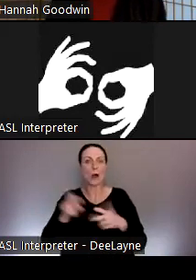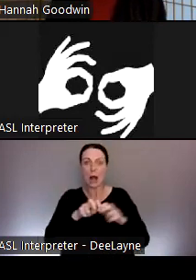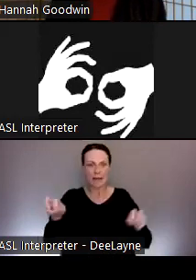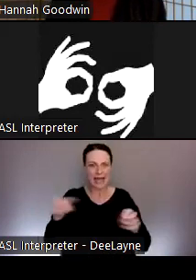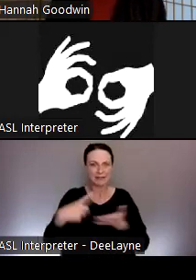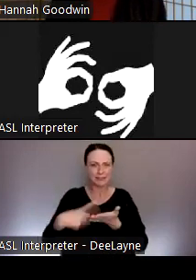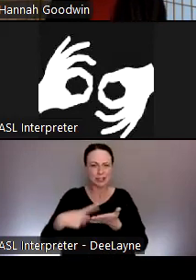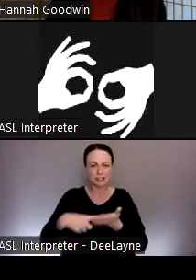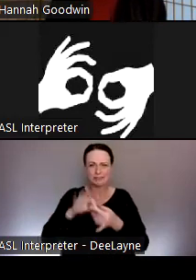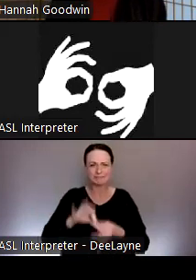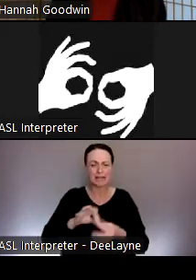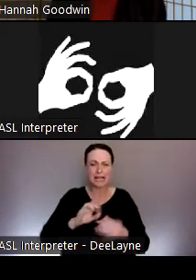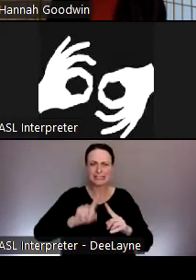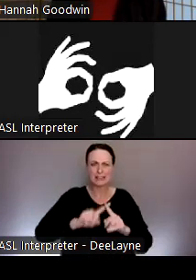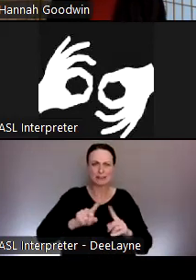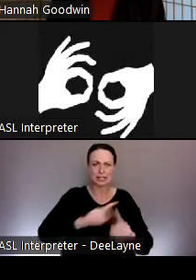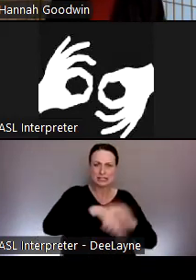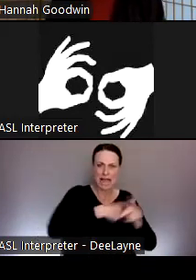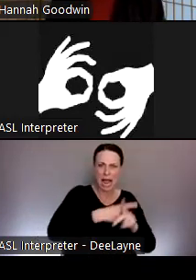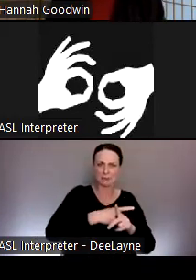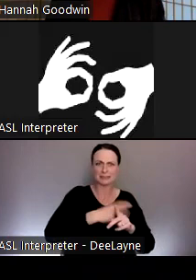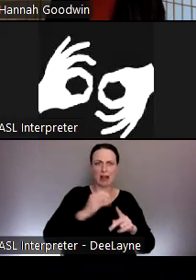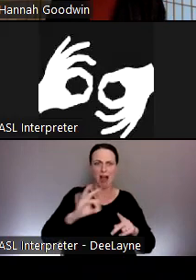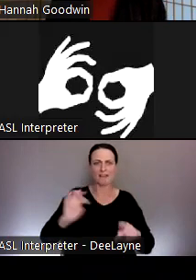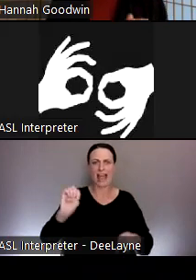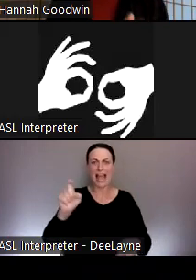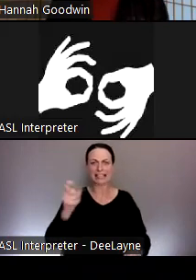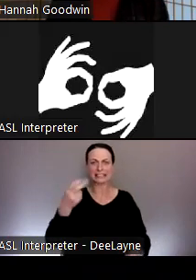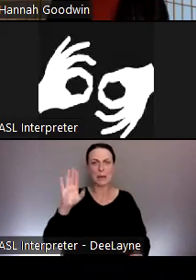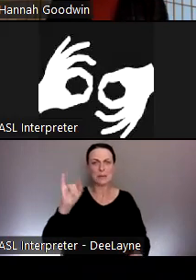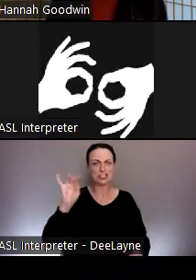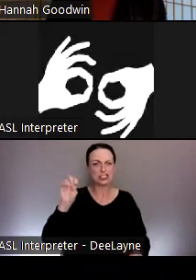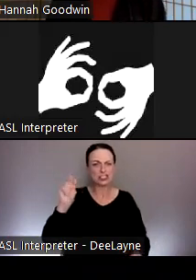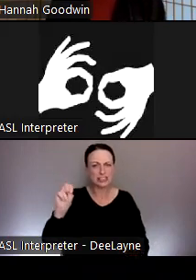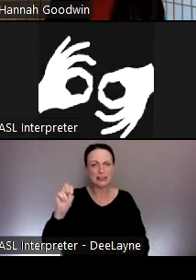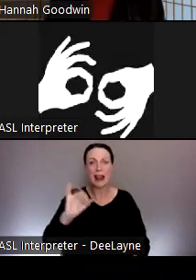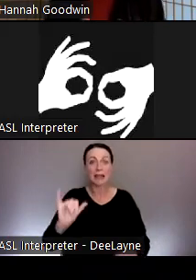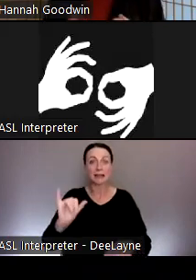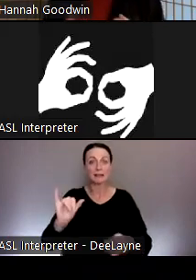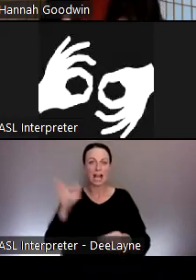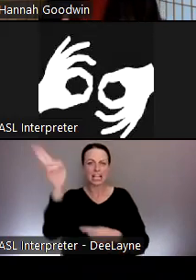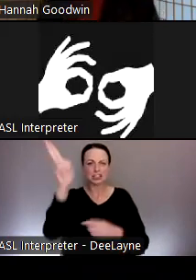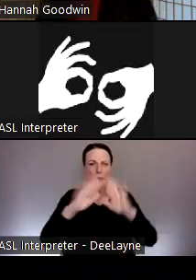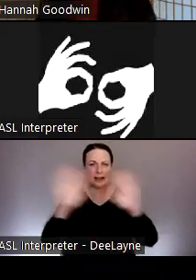of exhibition-based venues. For example, a historic house, science museum,